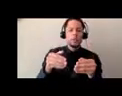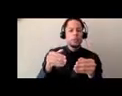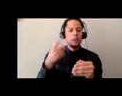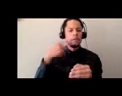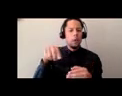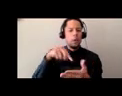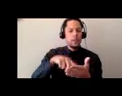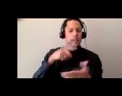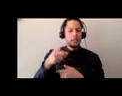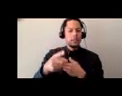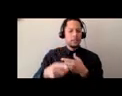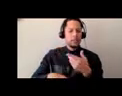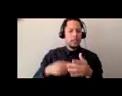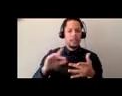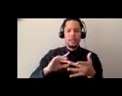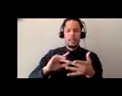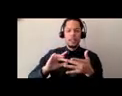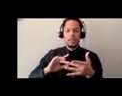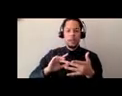for this collective effort.